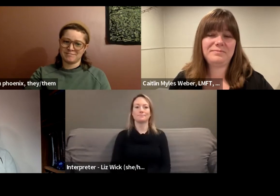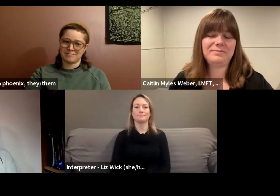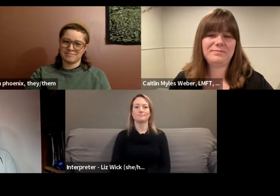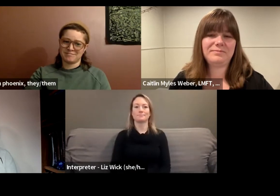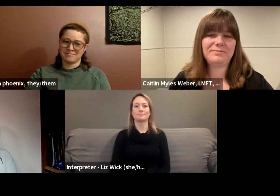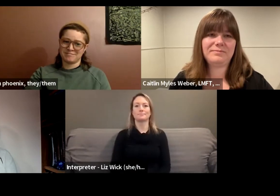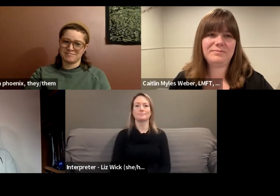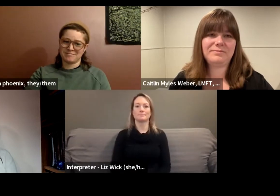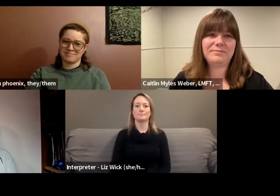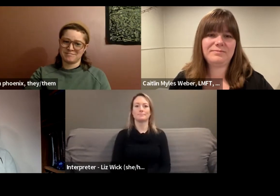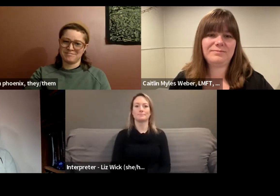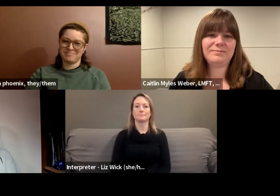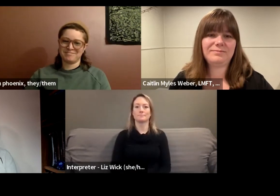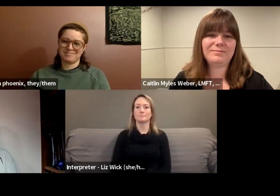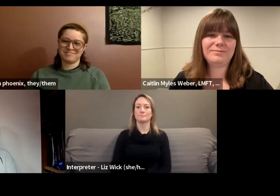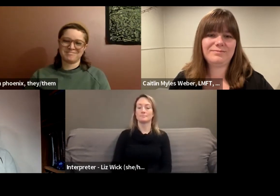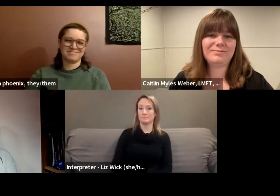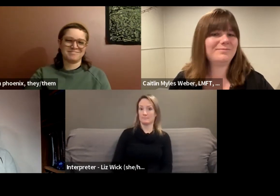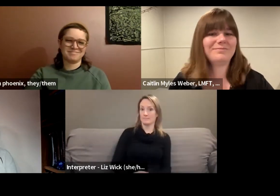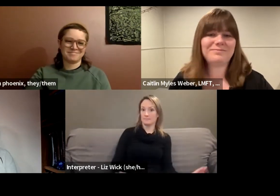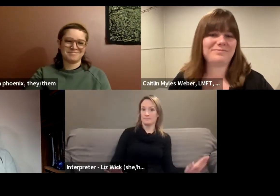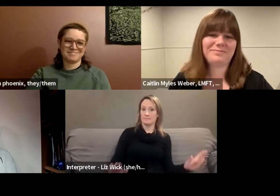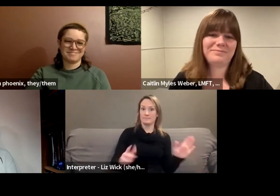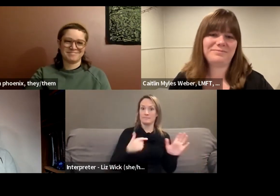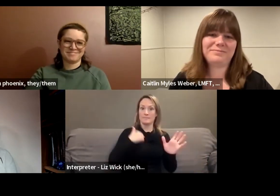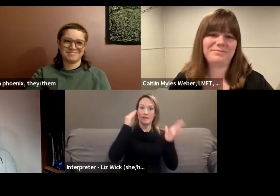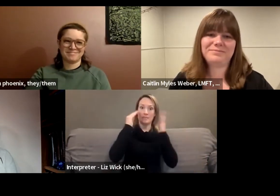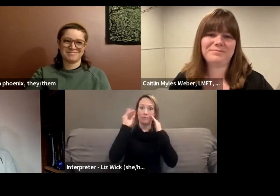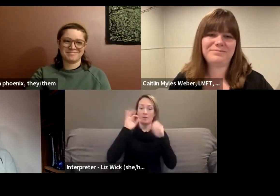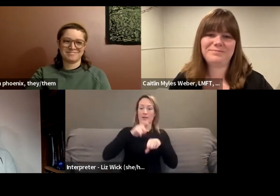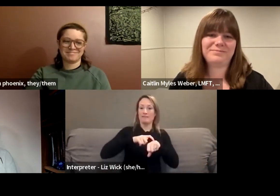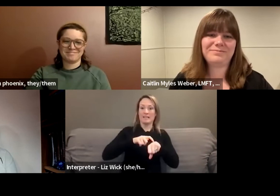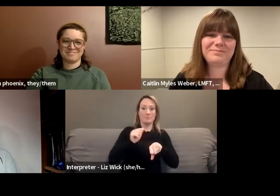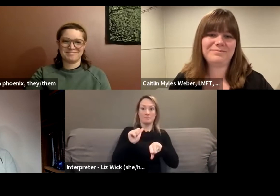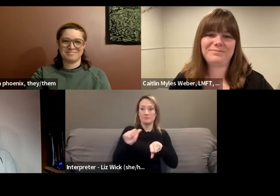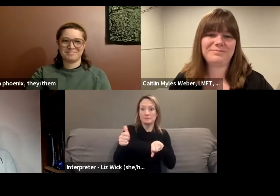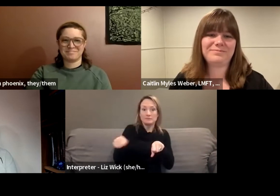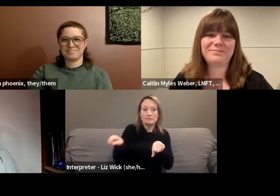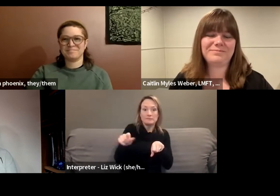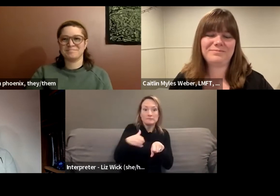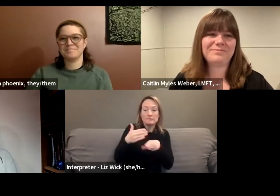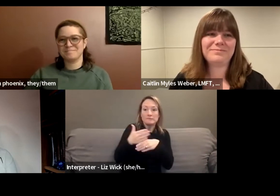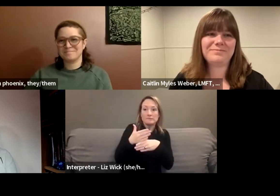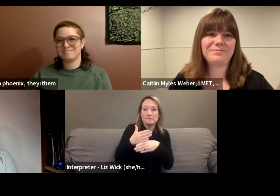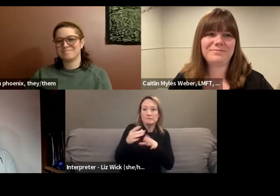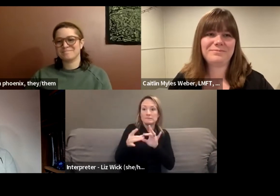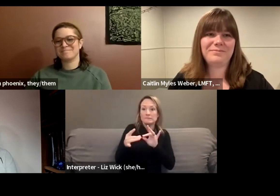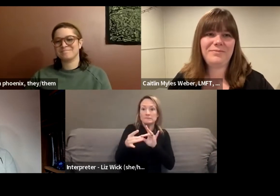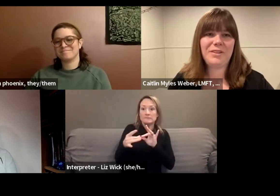I'm very aware of our time. Does anybody else... Caitlin or Ellice wanna share thoughts?